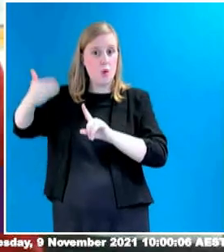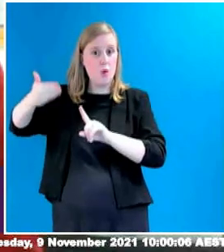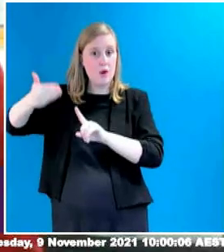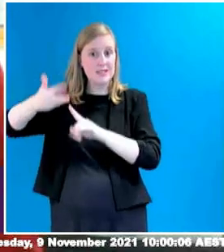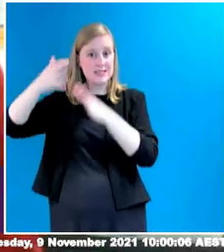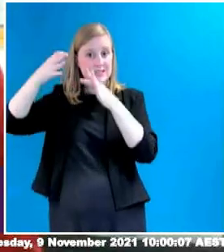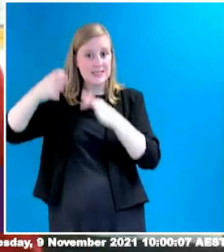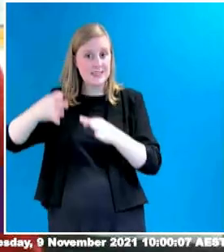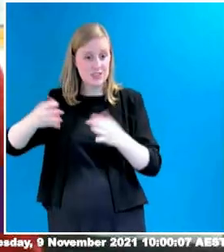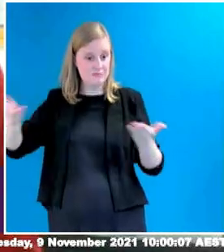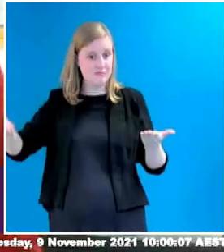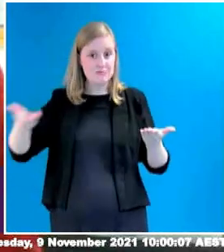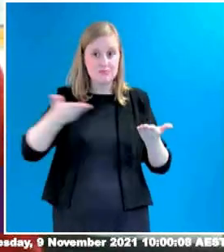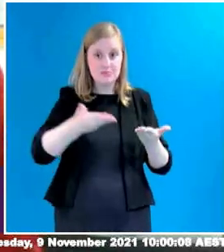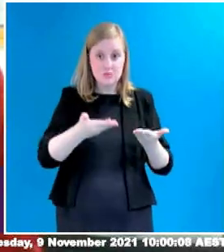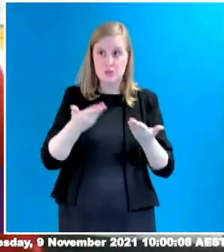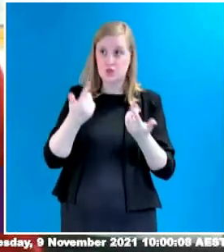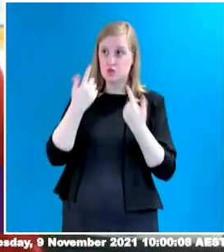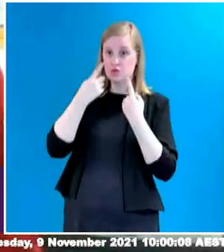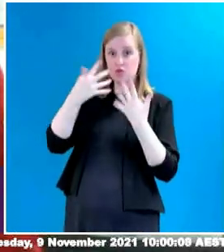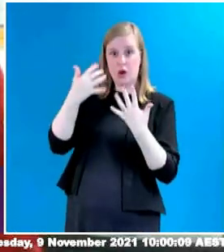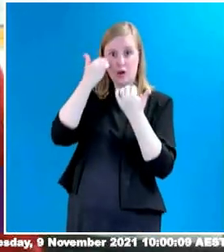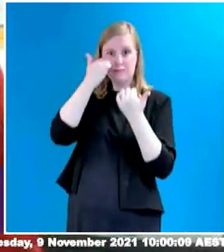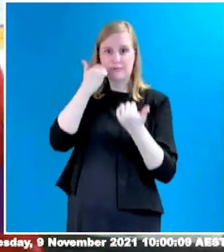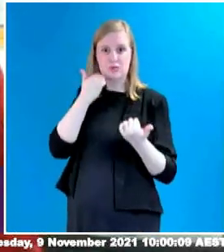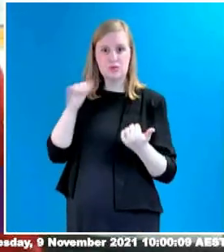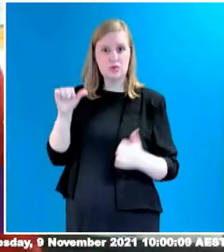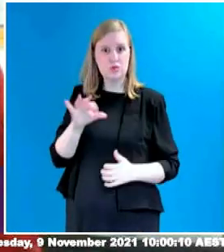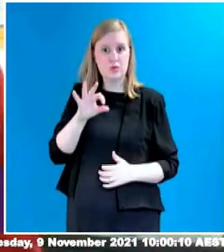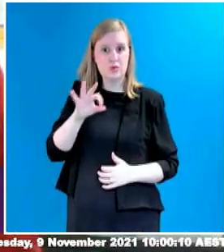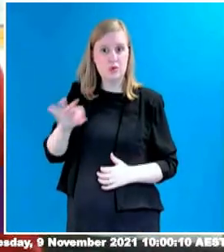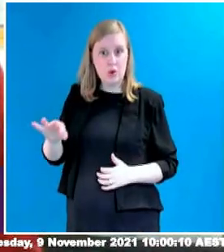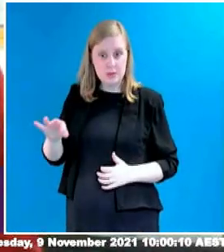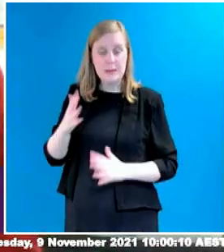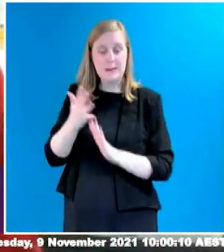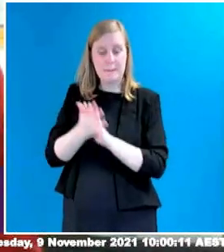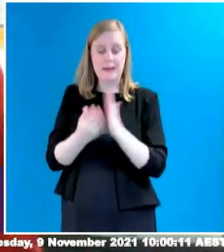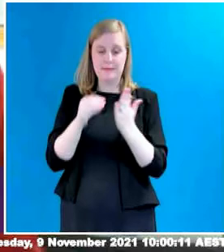on the horizon, if there was some kind of consolidation and lowest common